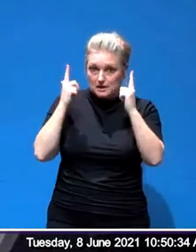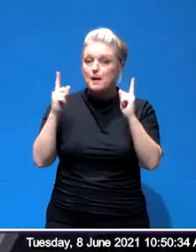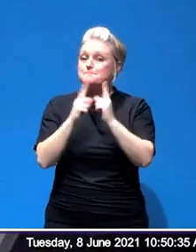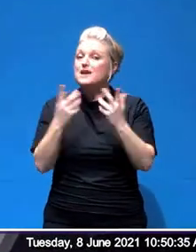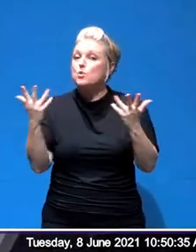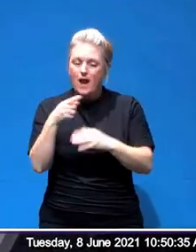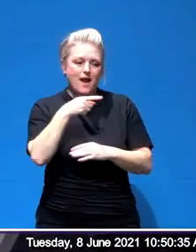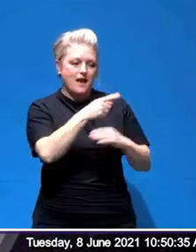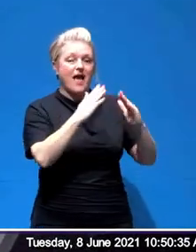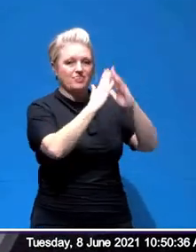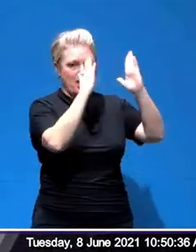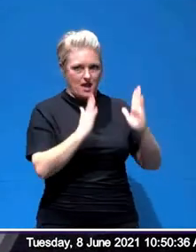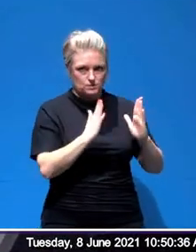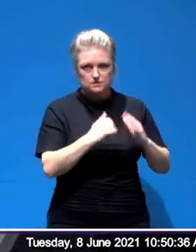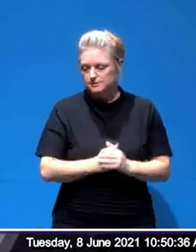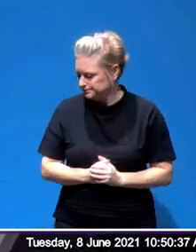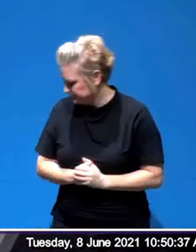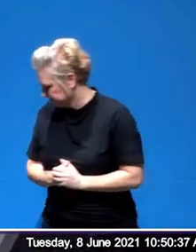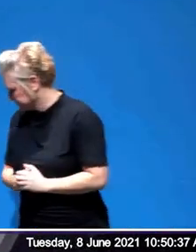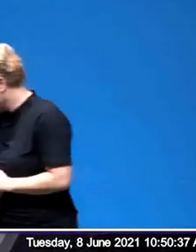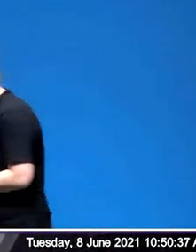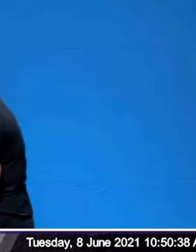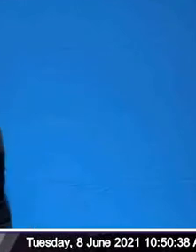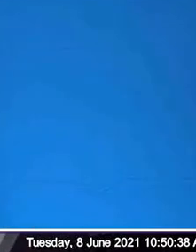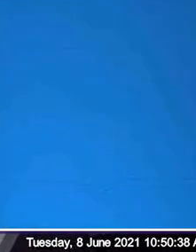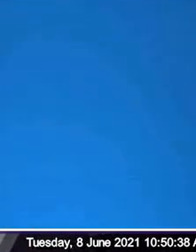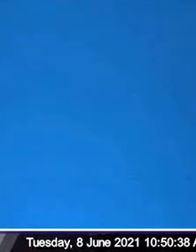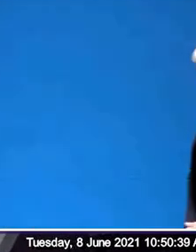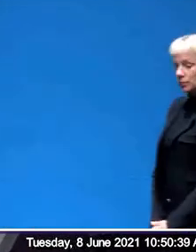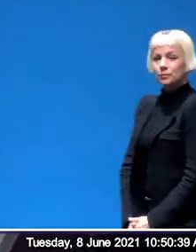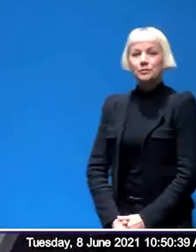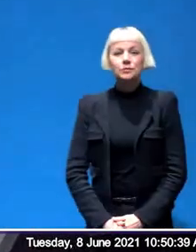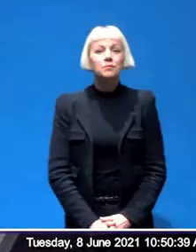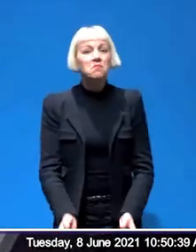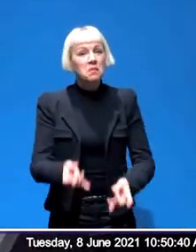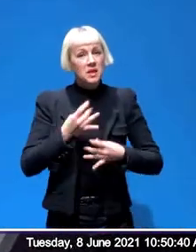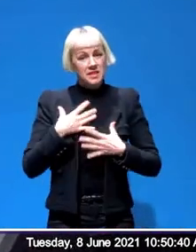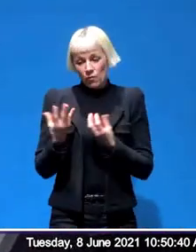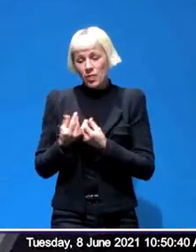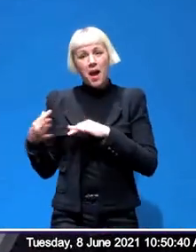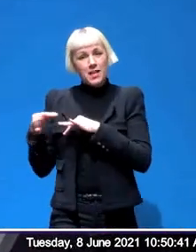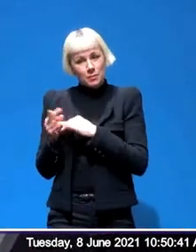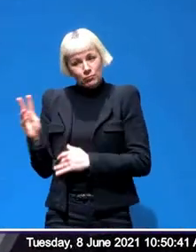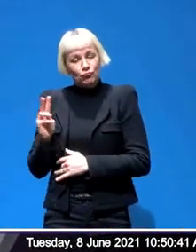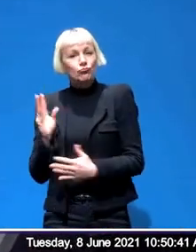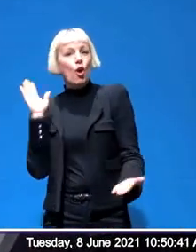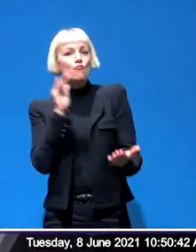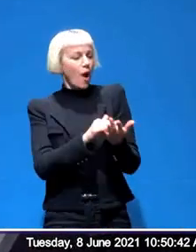Graham and I arrived at the house early for the meeting. Daniel was home as he couldn't go to day options due to the hot weather.